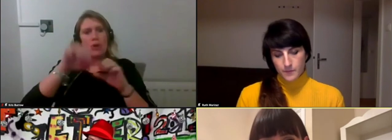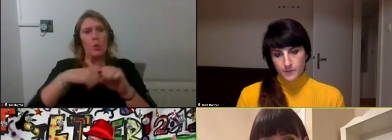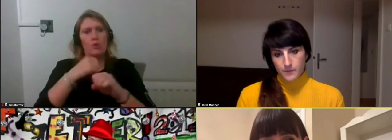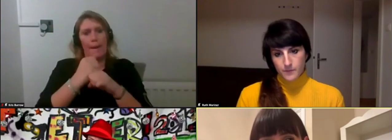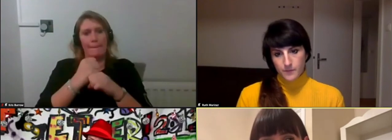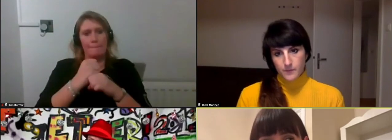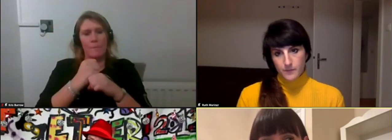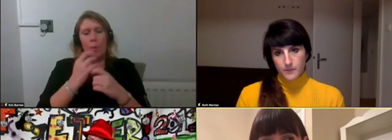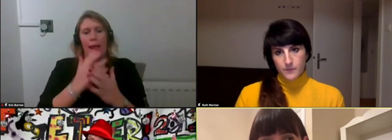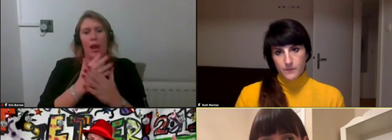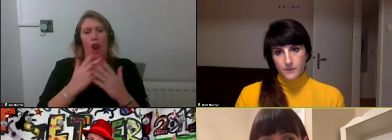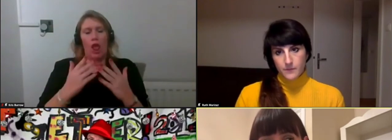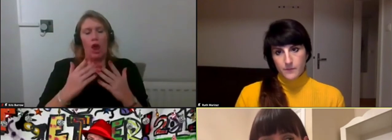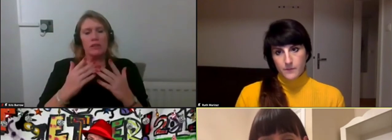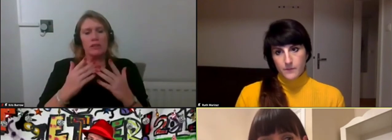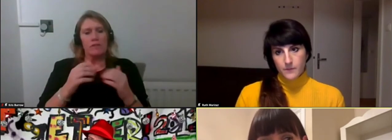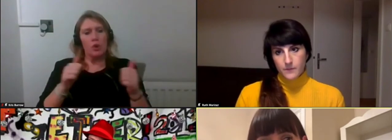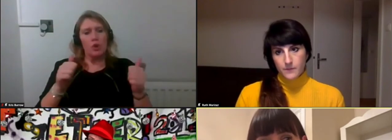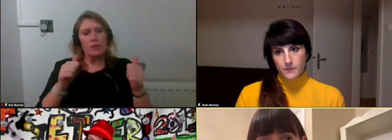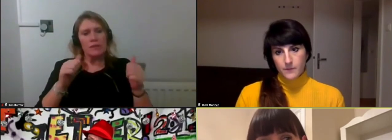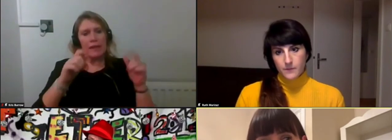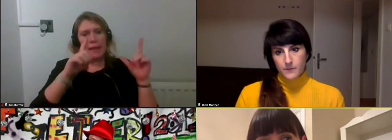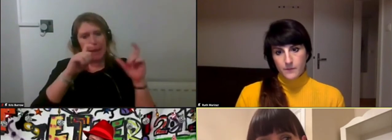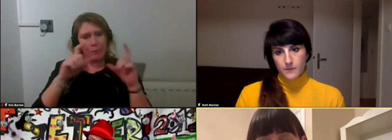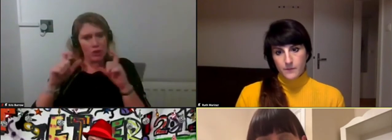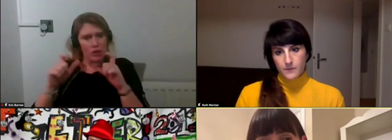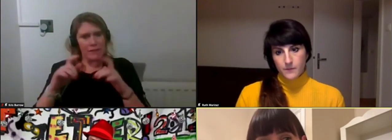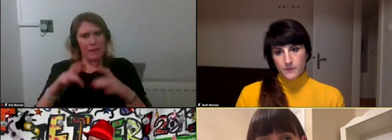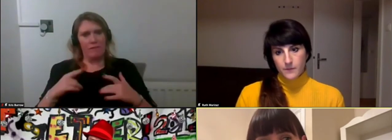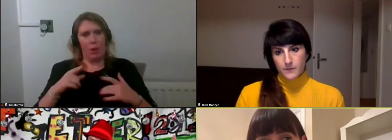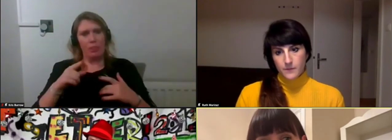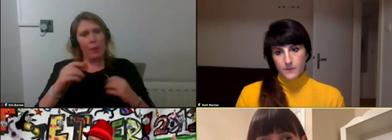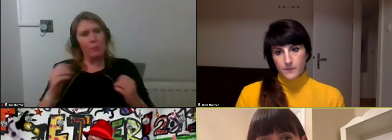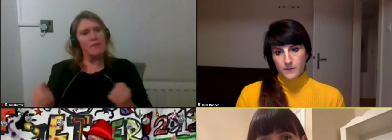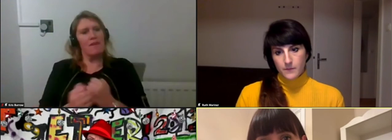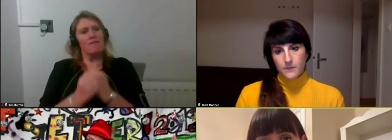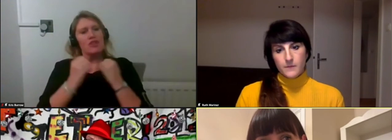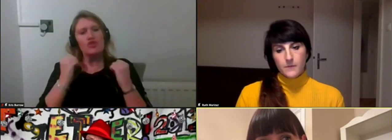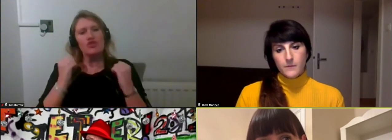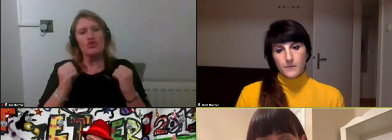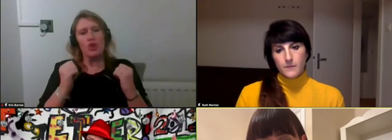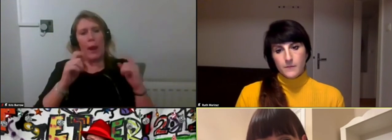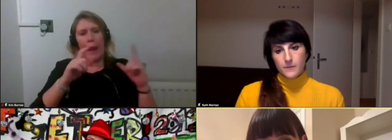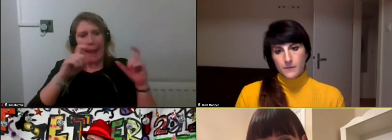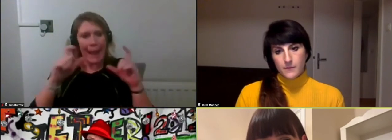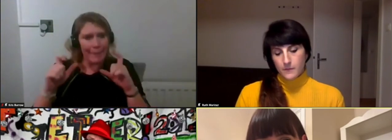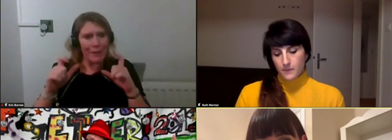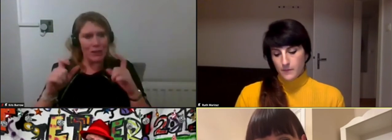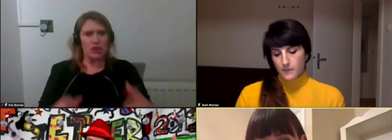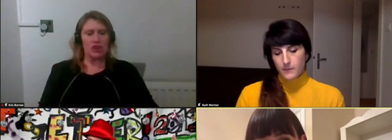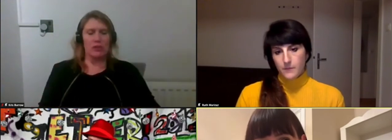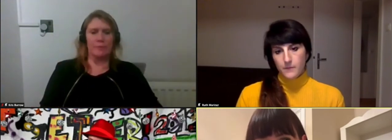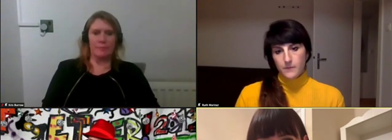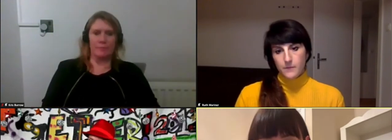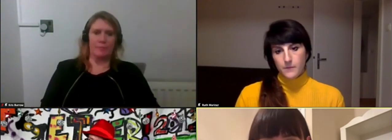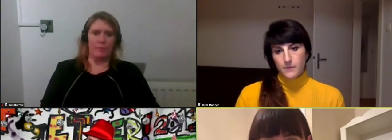very good images on the programme but I still think that was the strongest image of all of them. So, I think that as well,